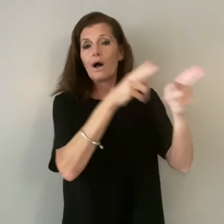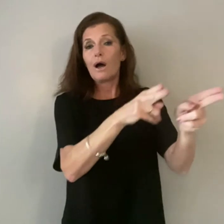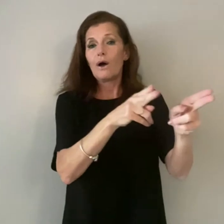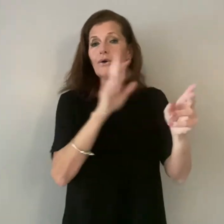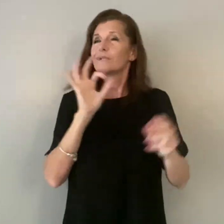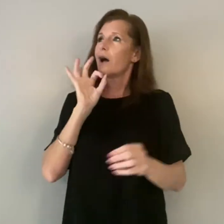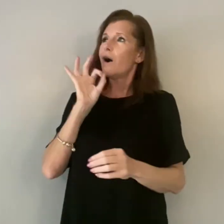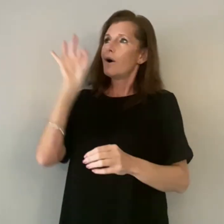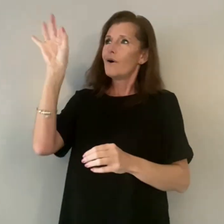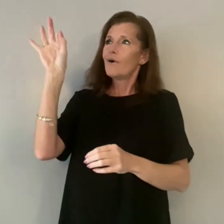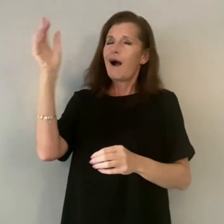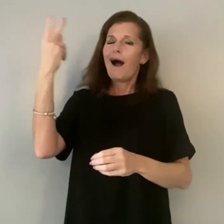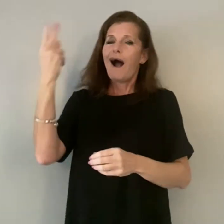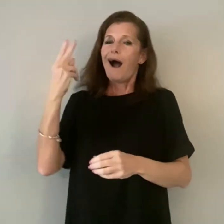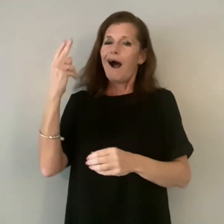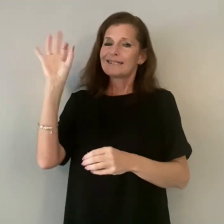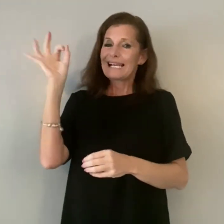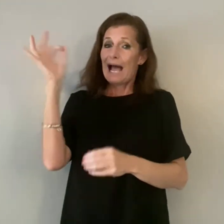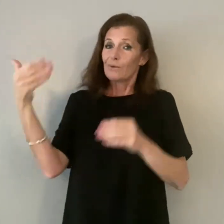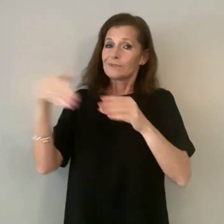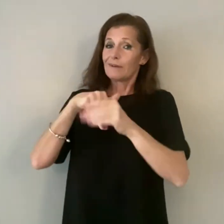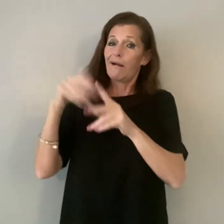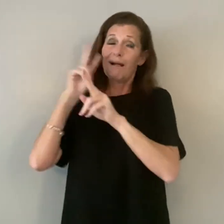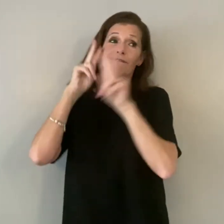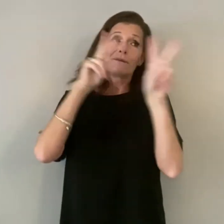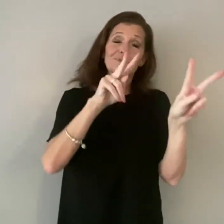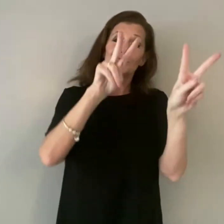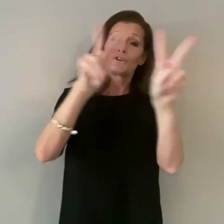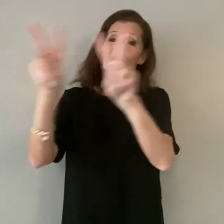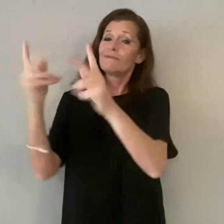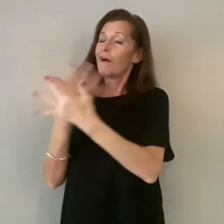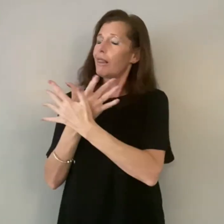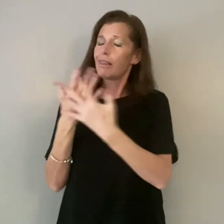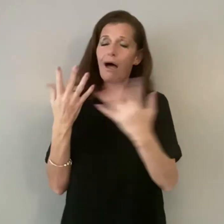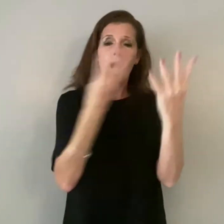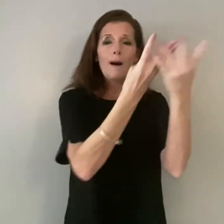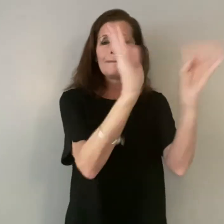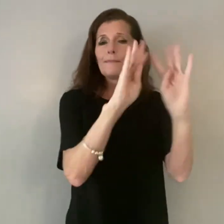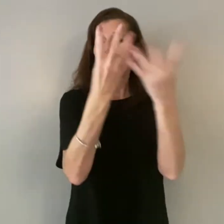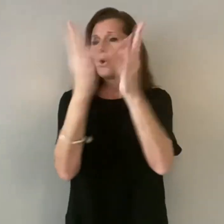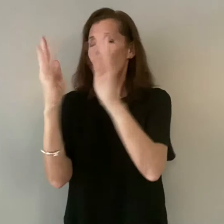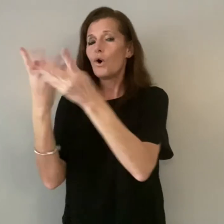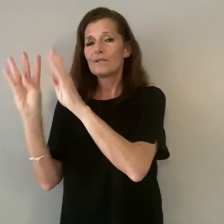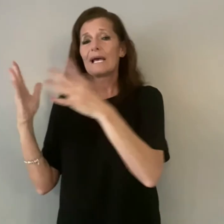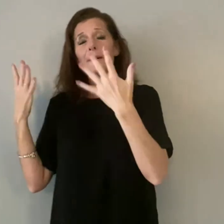I was at the arts council for a while. So I sort of sat and observed quite a lot of boards. And I quite often saw the board make